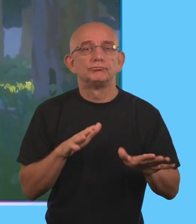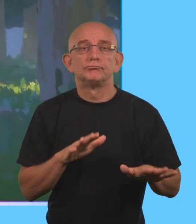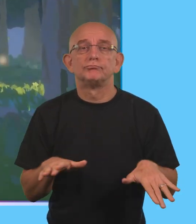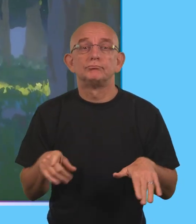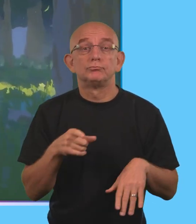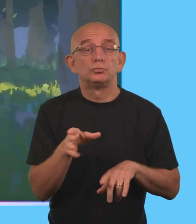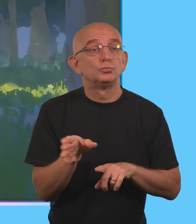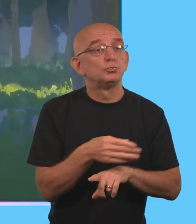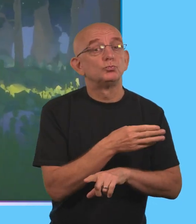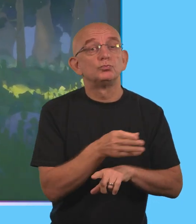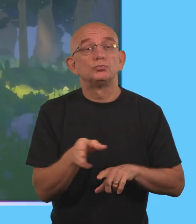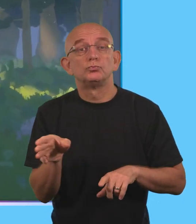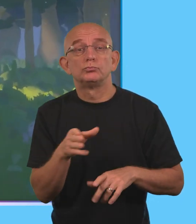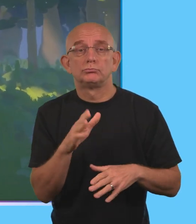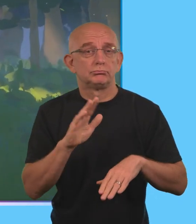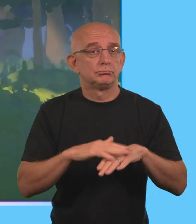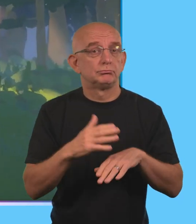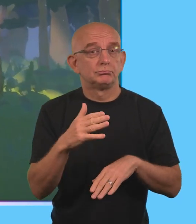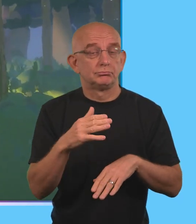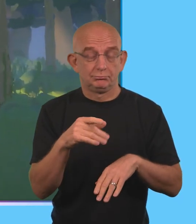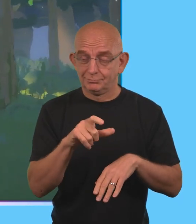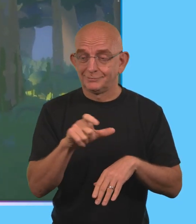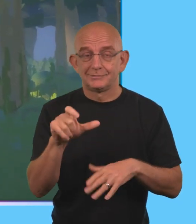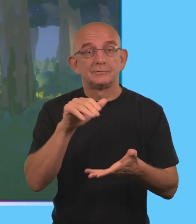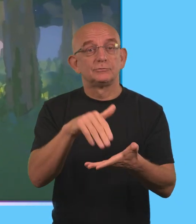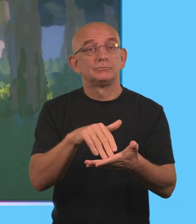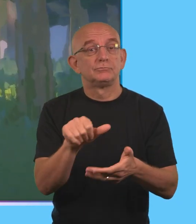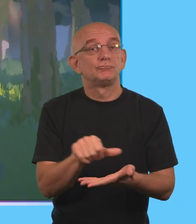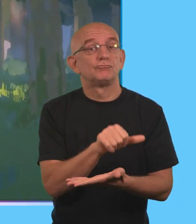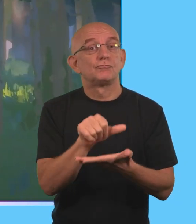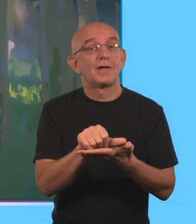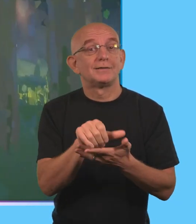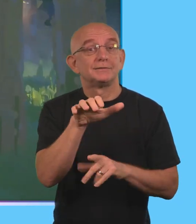No matter where you go, you'll end up in the right place.